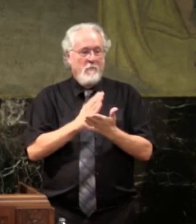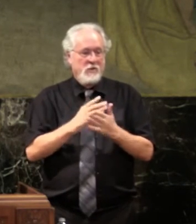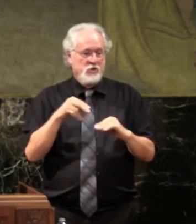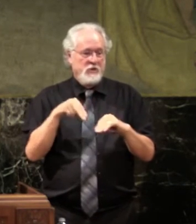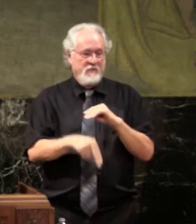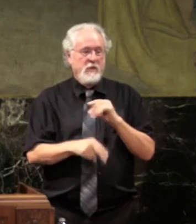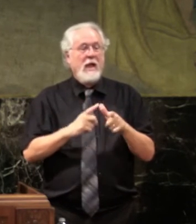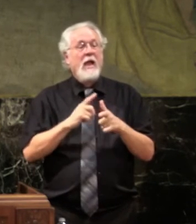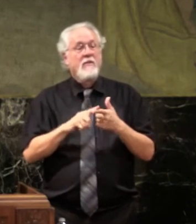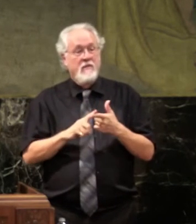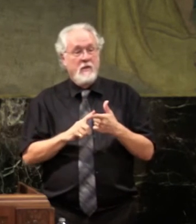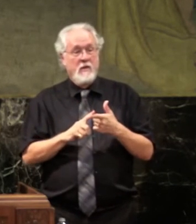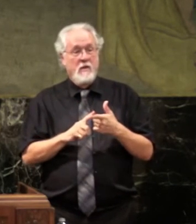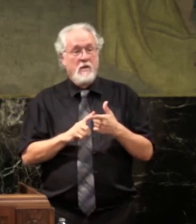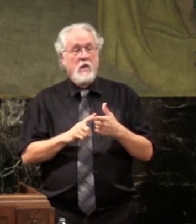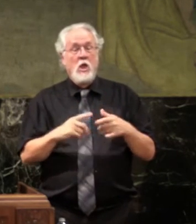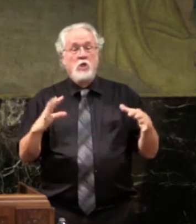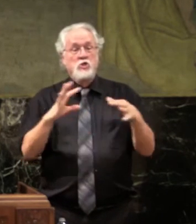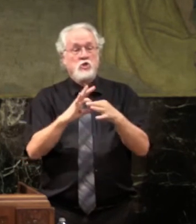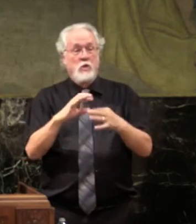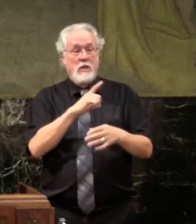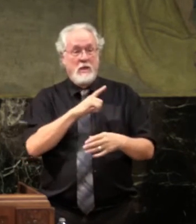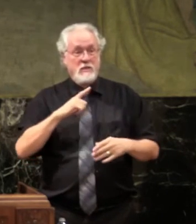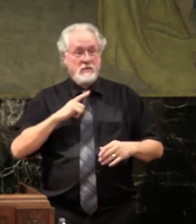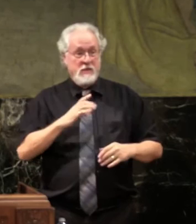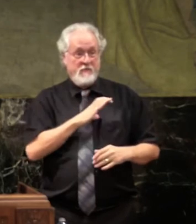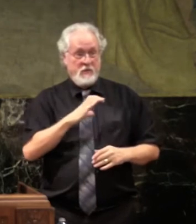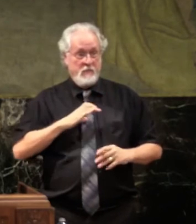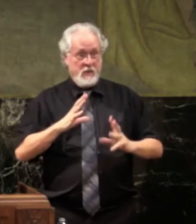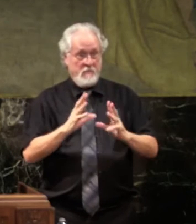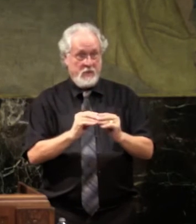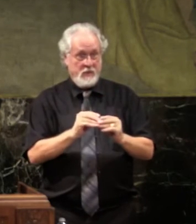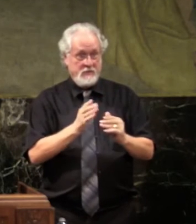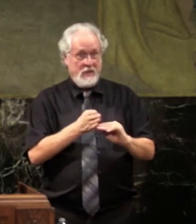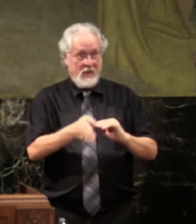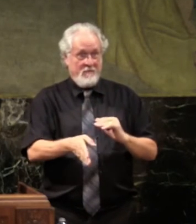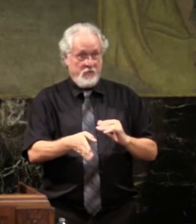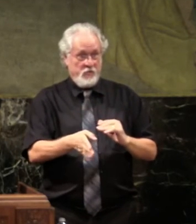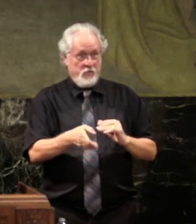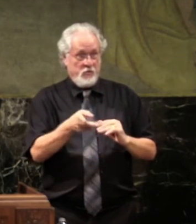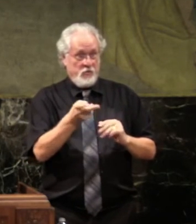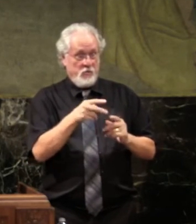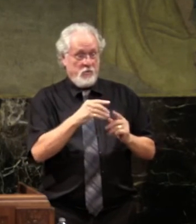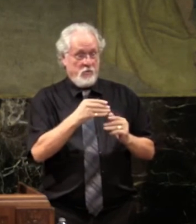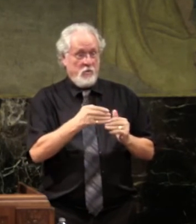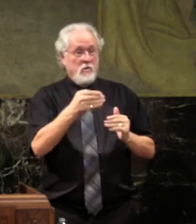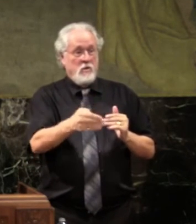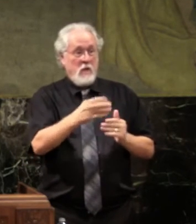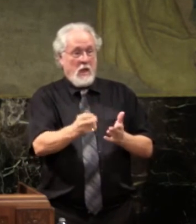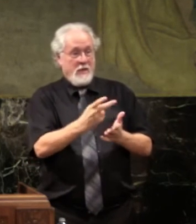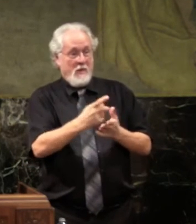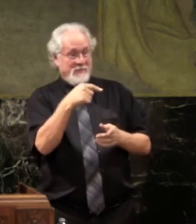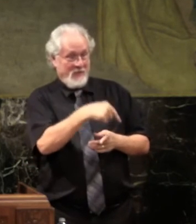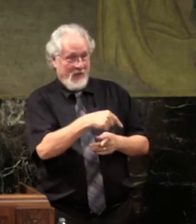when the joint legislative committee on the budget meets subsequent to that and adopts that number that's what triggers